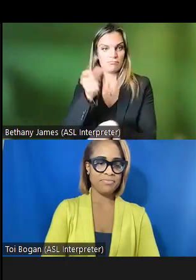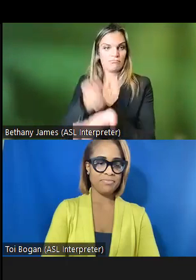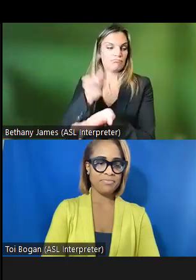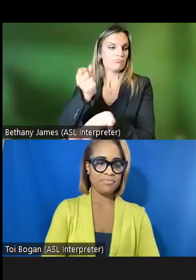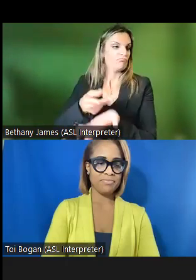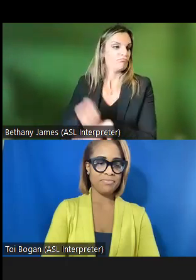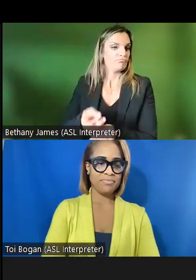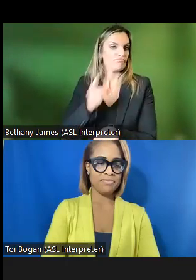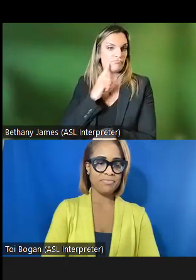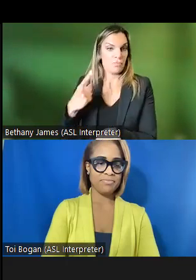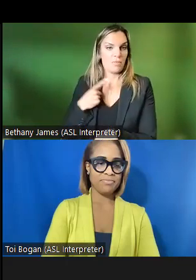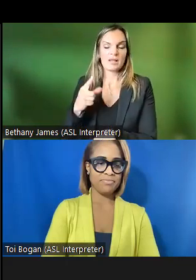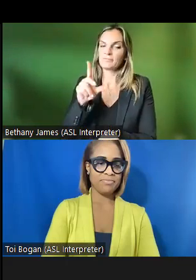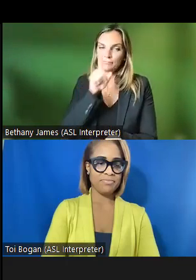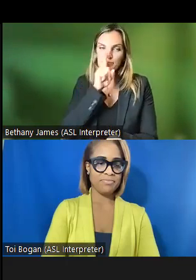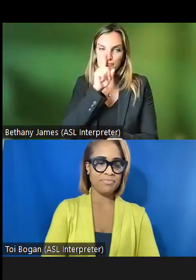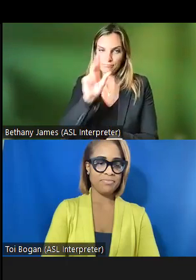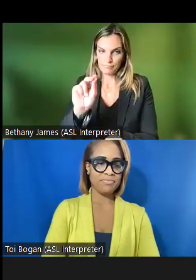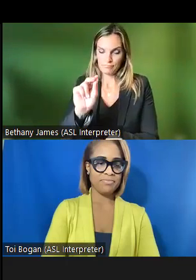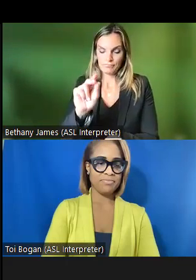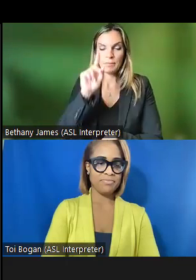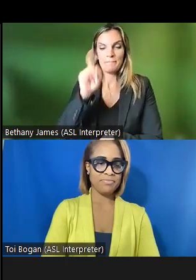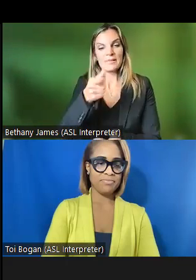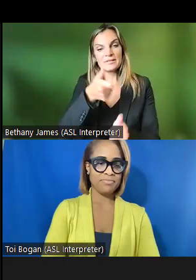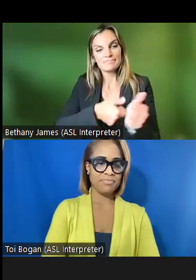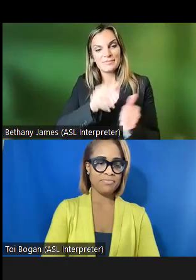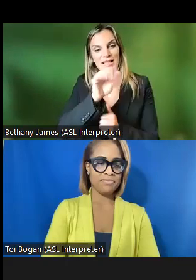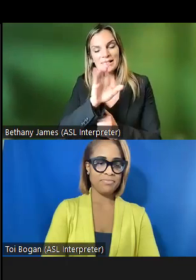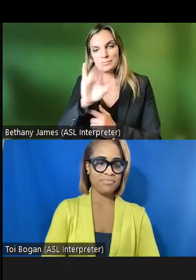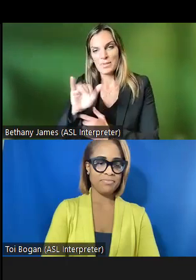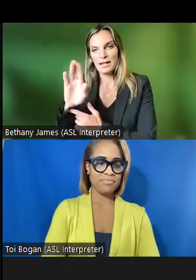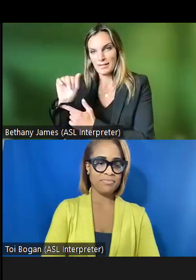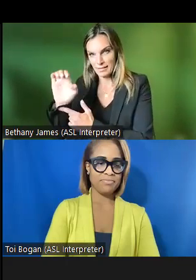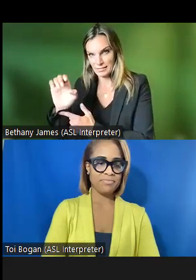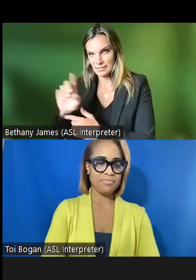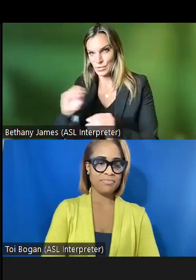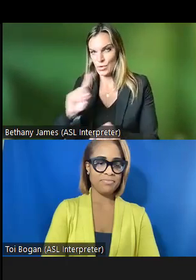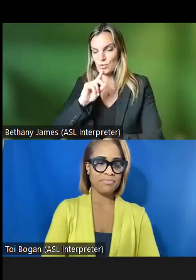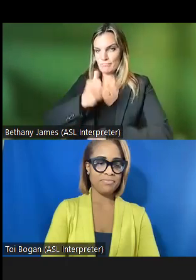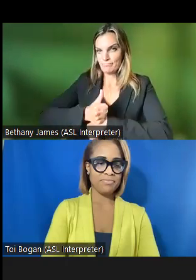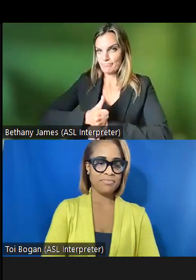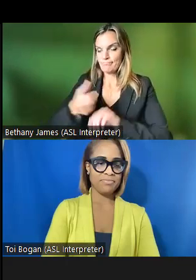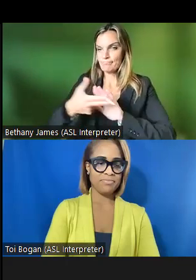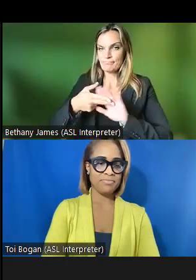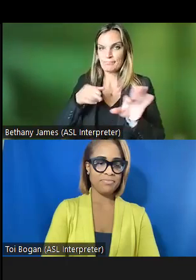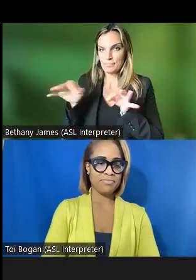Every request should be assessed on a case by case basis, and there's no set definition or metric to determine what's reasonable.